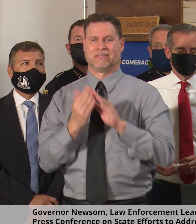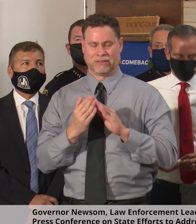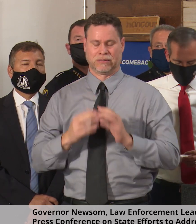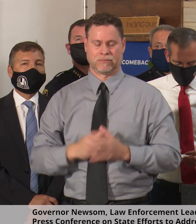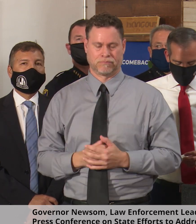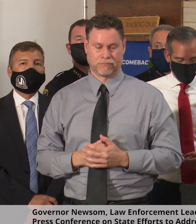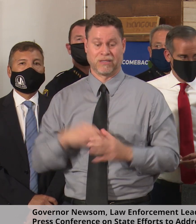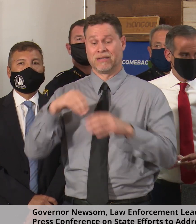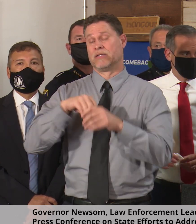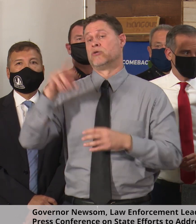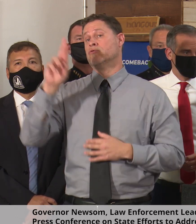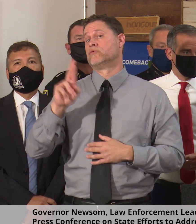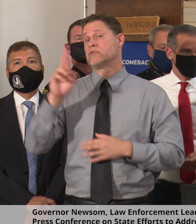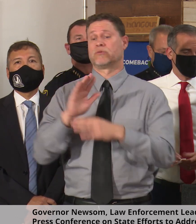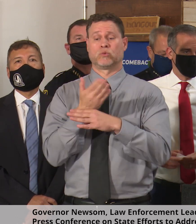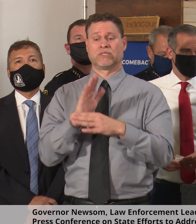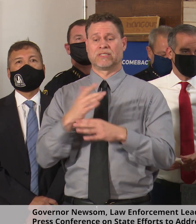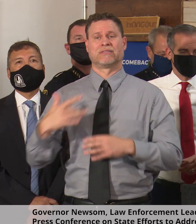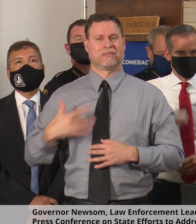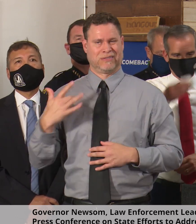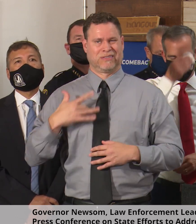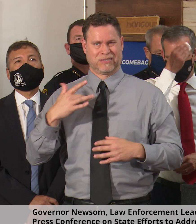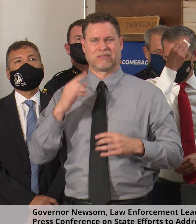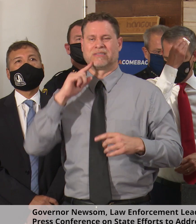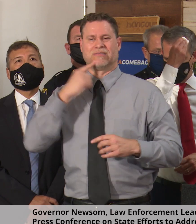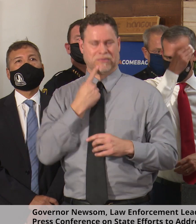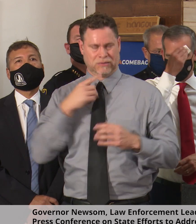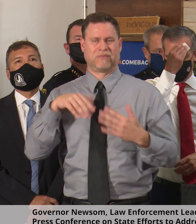In Riverside we share this sense of urgency when it comes to addressing mental health